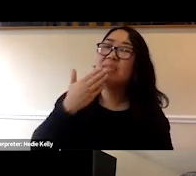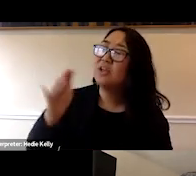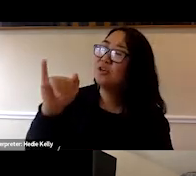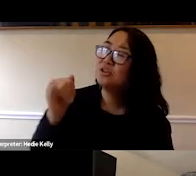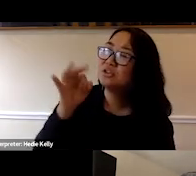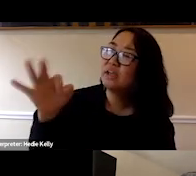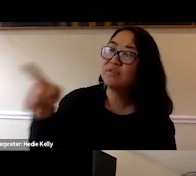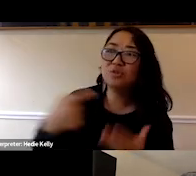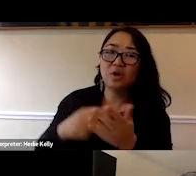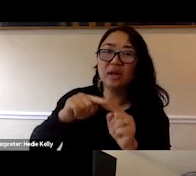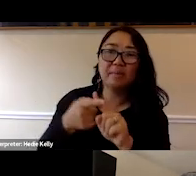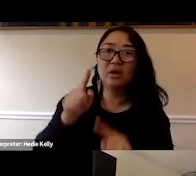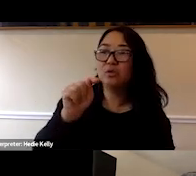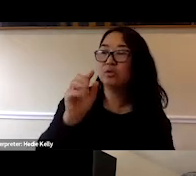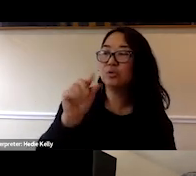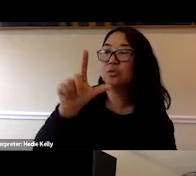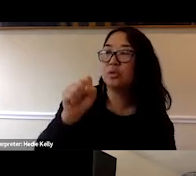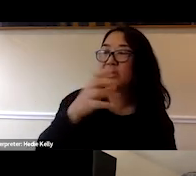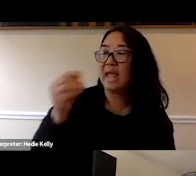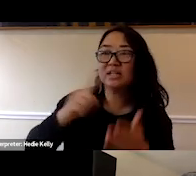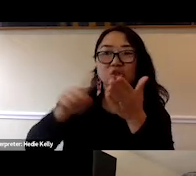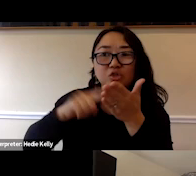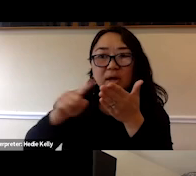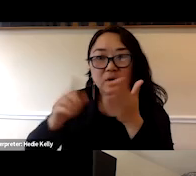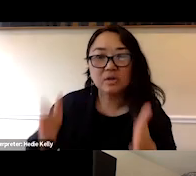One of the things that I always try to impress upon folks,